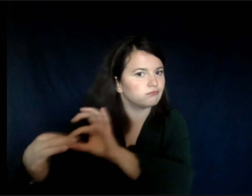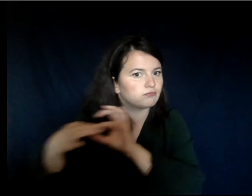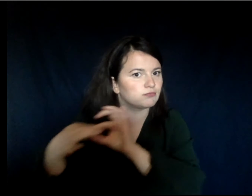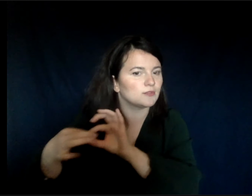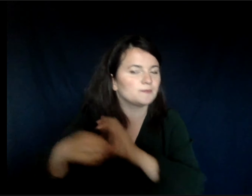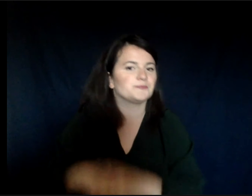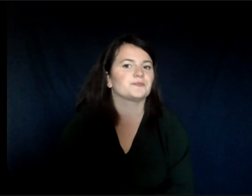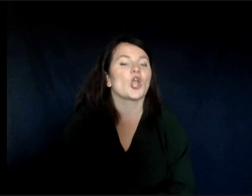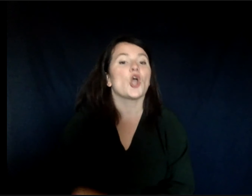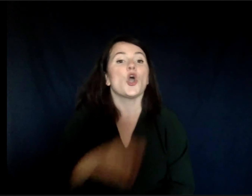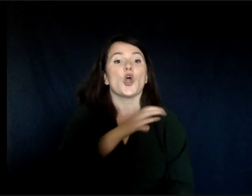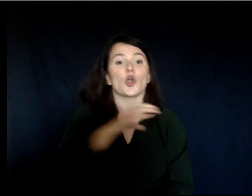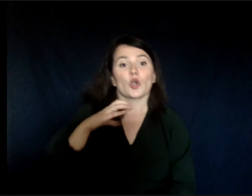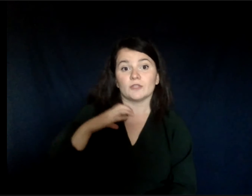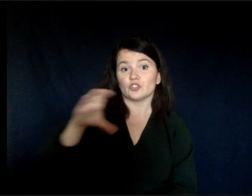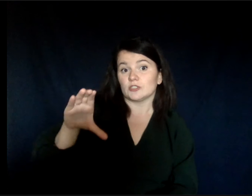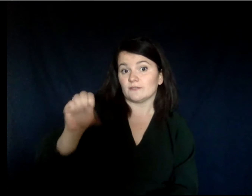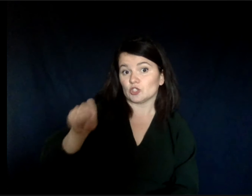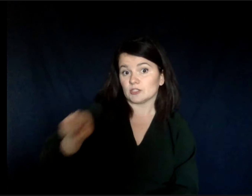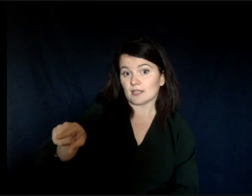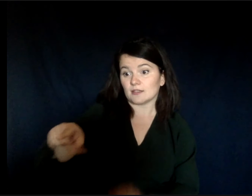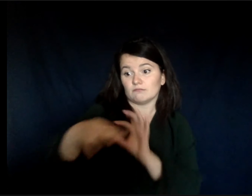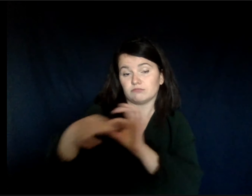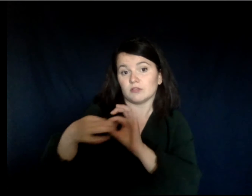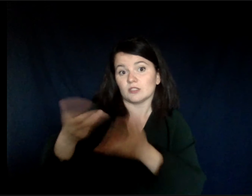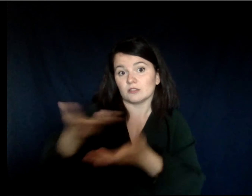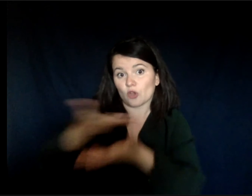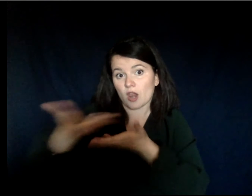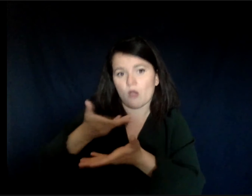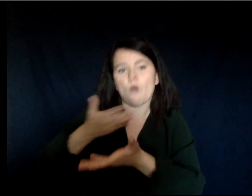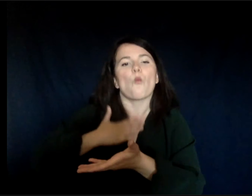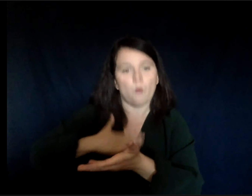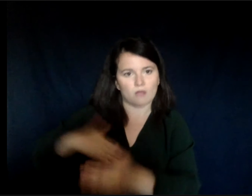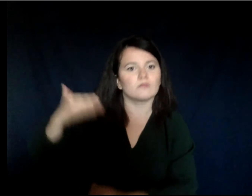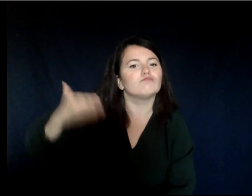and the civil society regular, transparent, open and constructive.